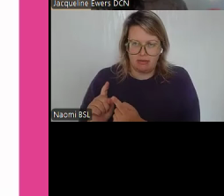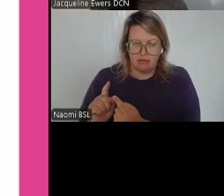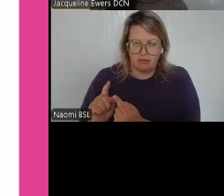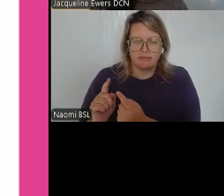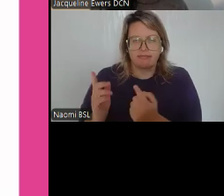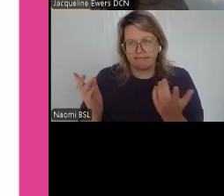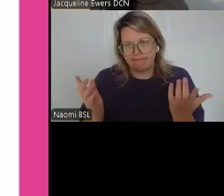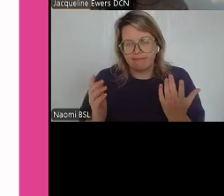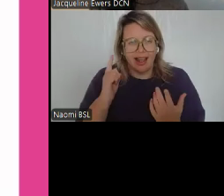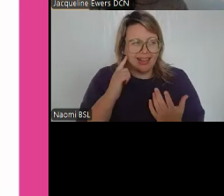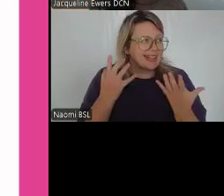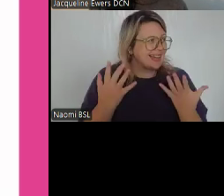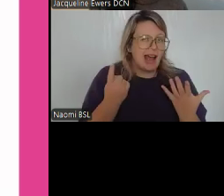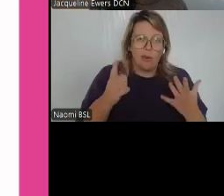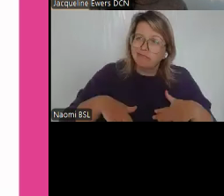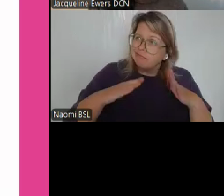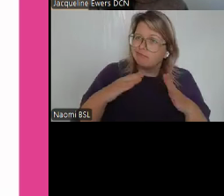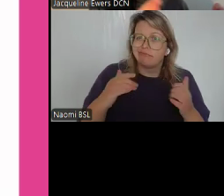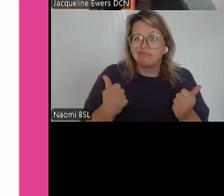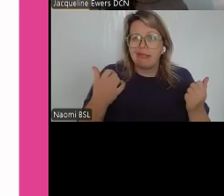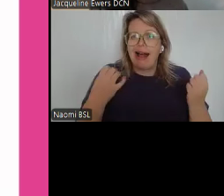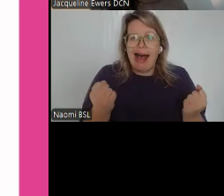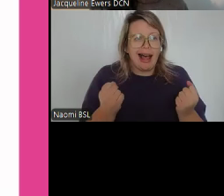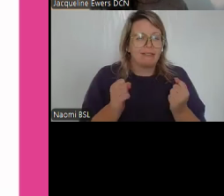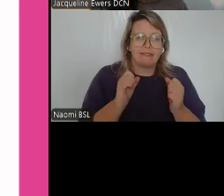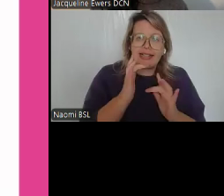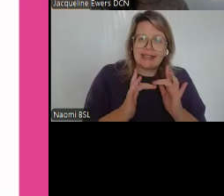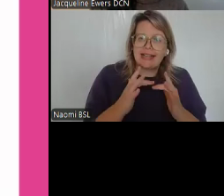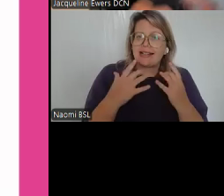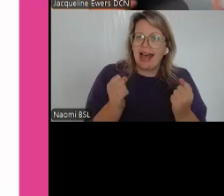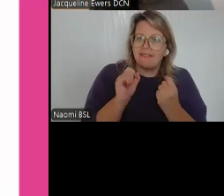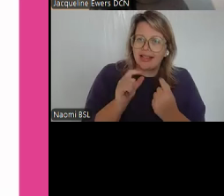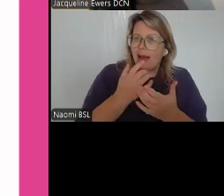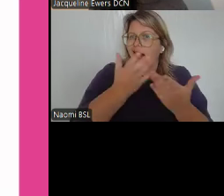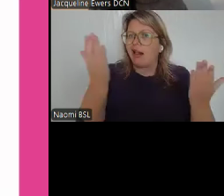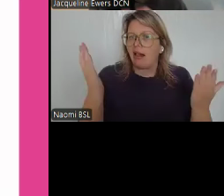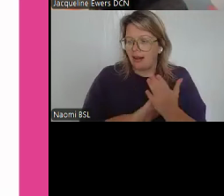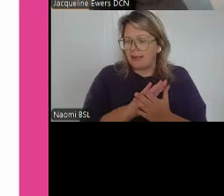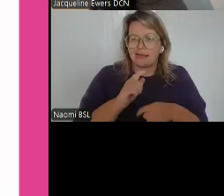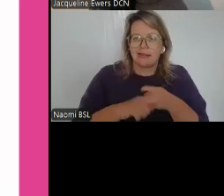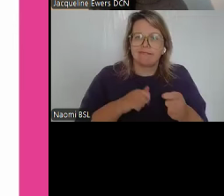It's just part of their digital landscape. They're just, they've grown up familiar in that world.